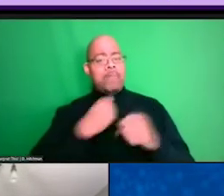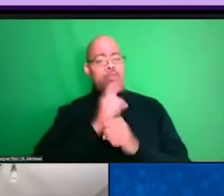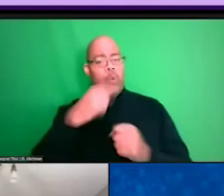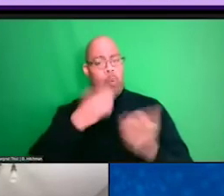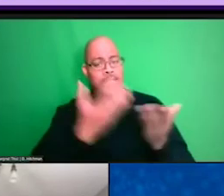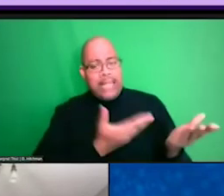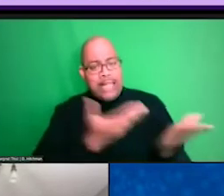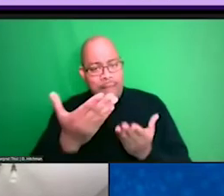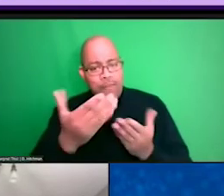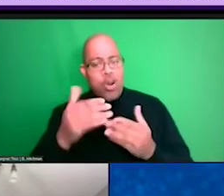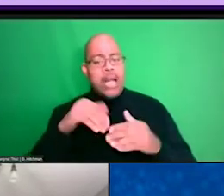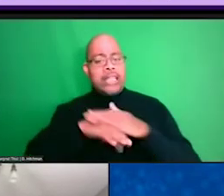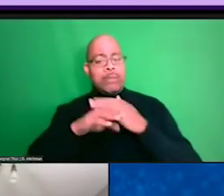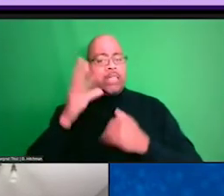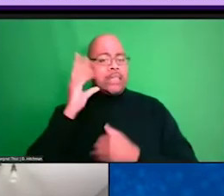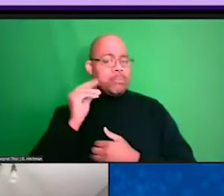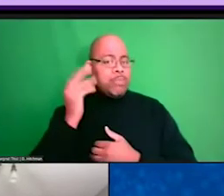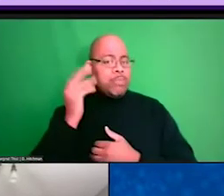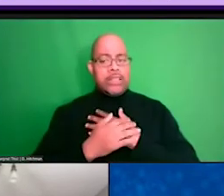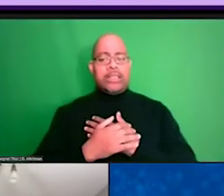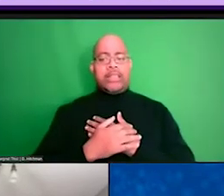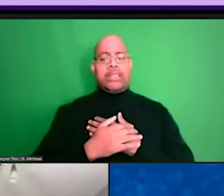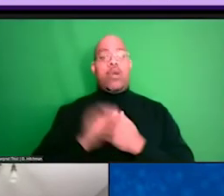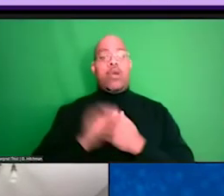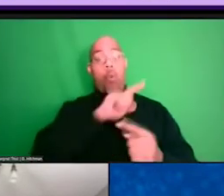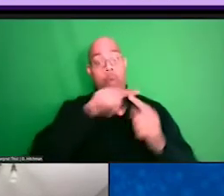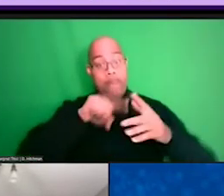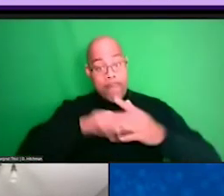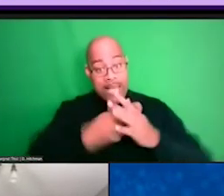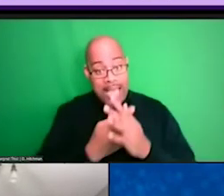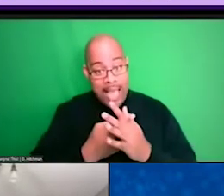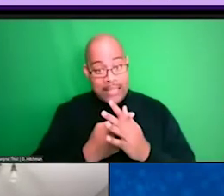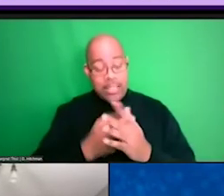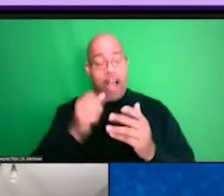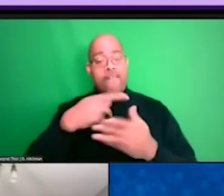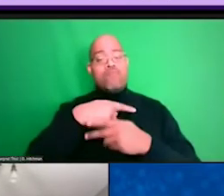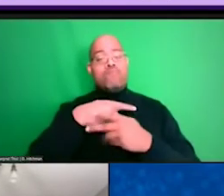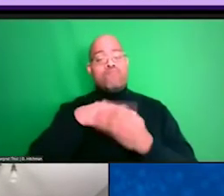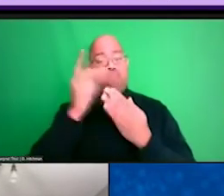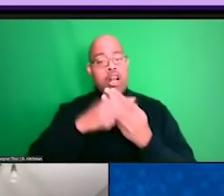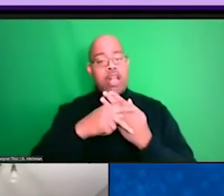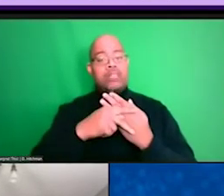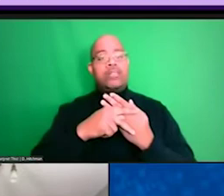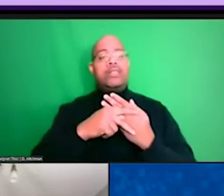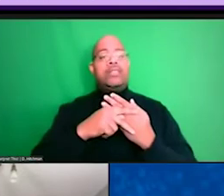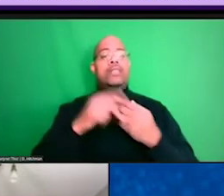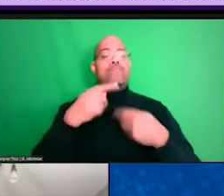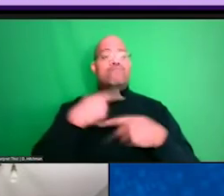experiences at the start of product design, product development and including sort of